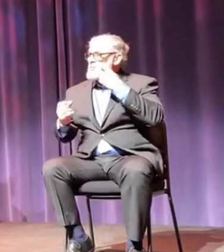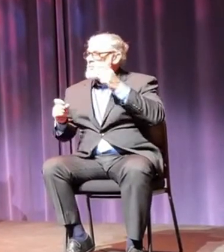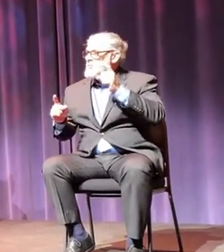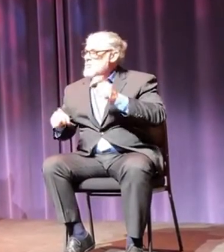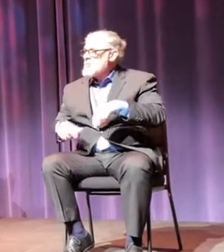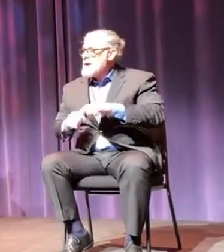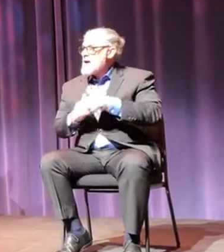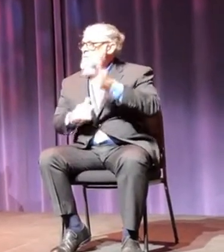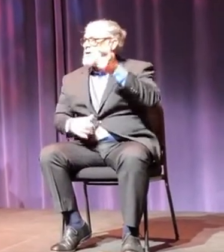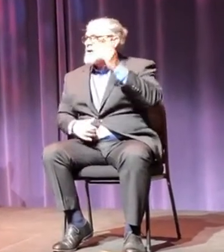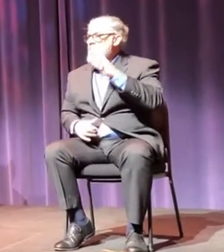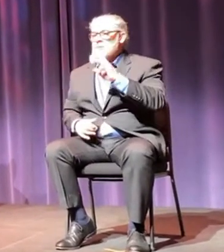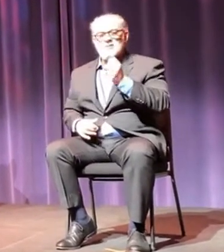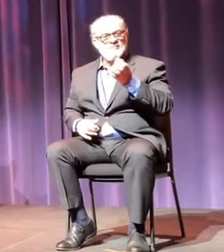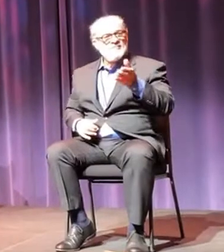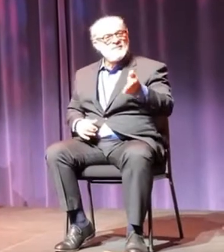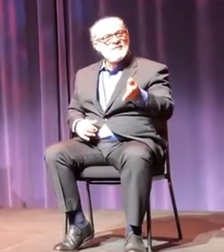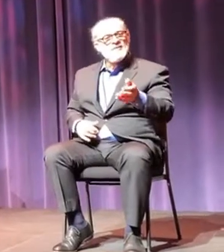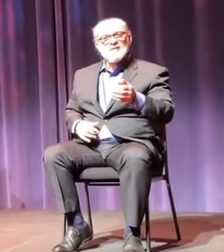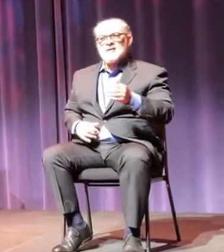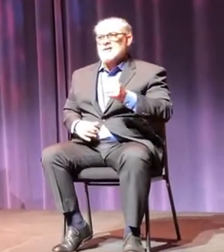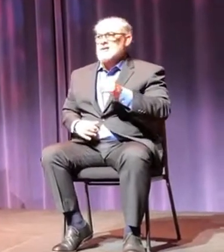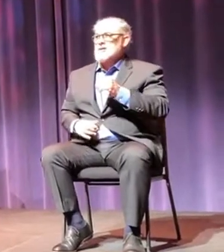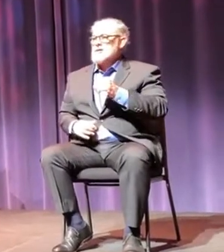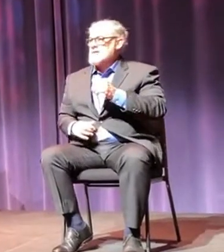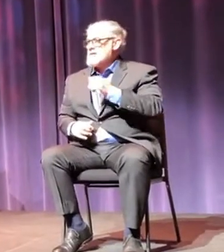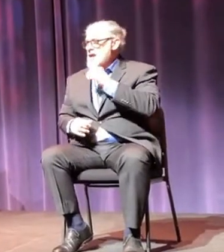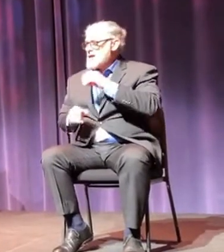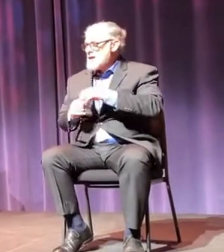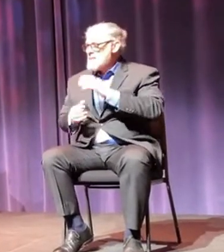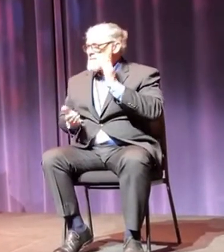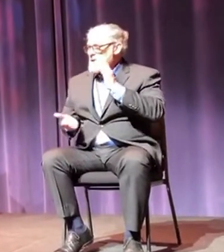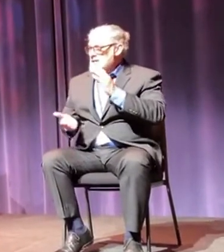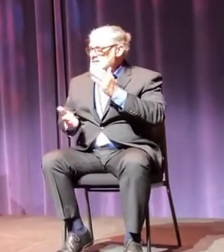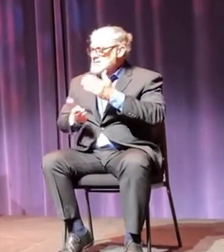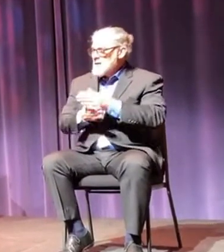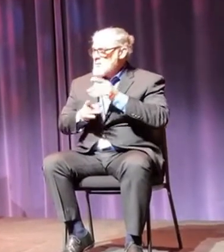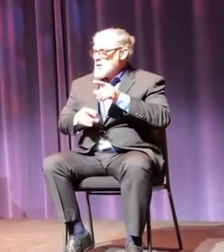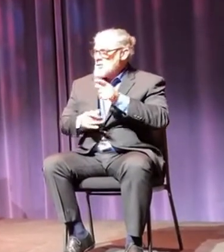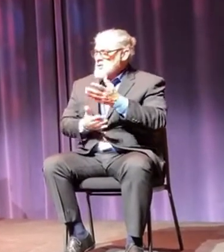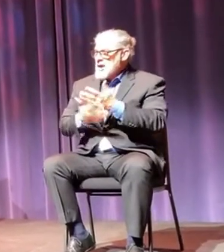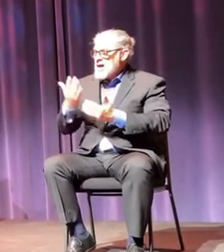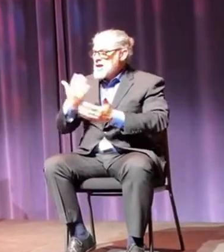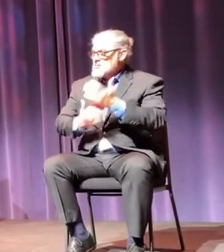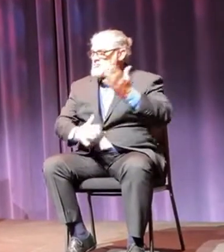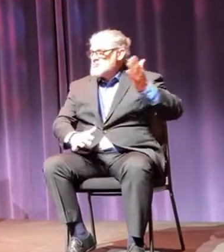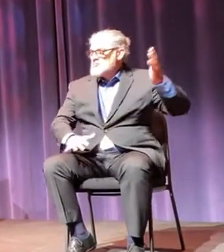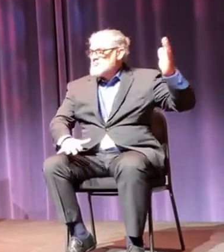How God was there and not dead and begged to stop, while your hand was raised holding the knife.